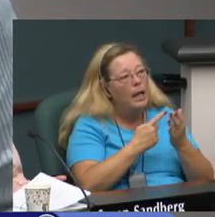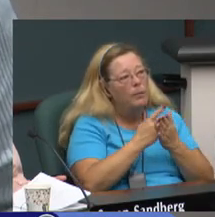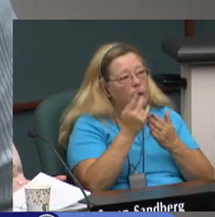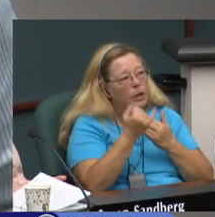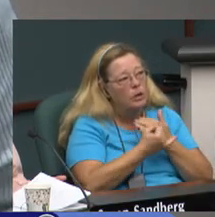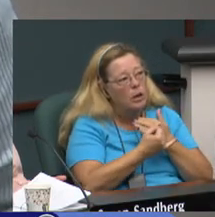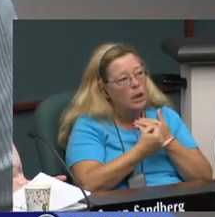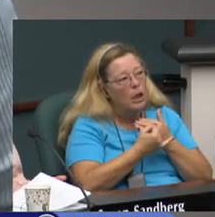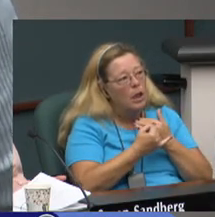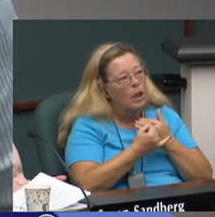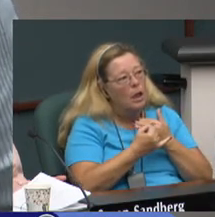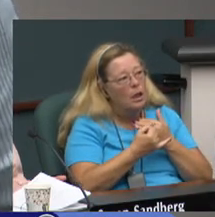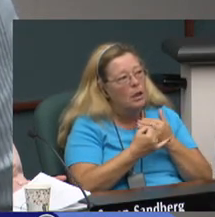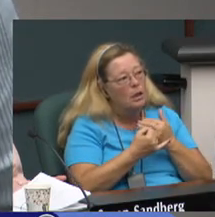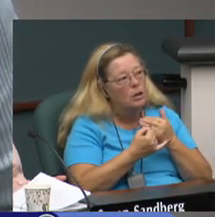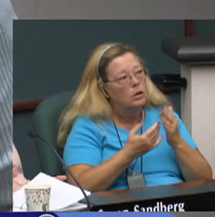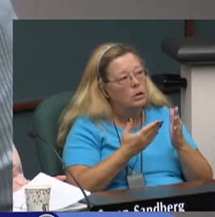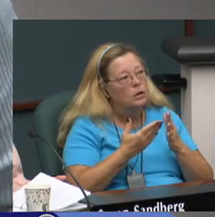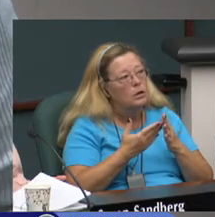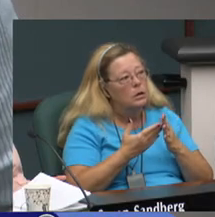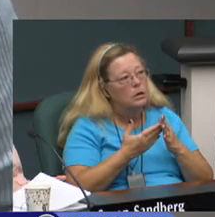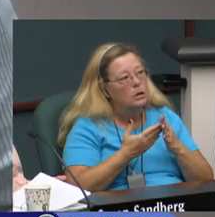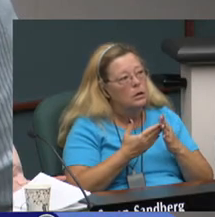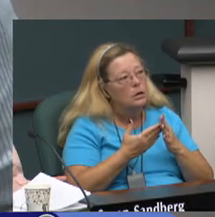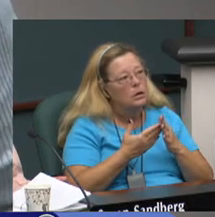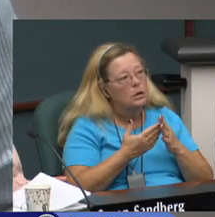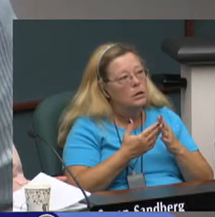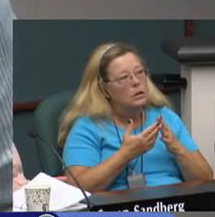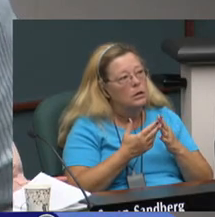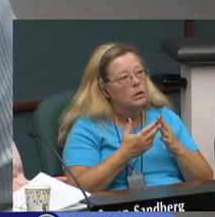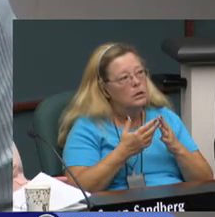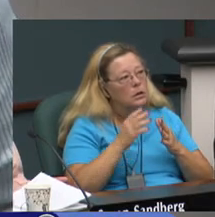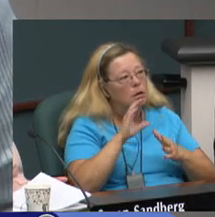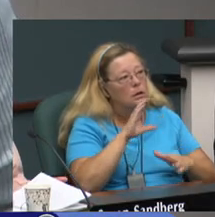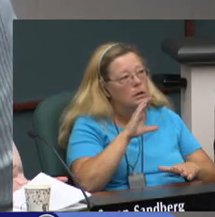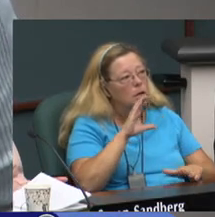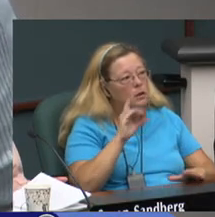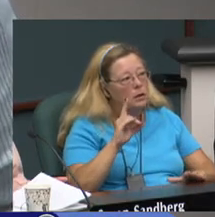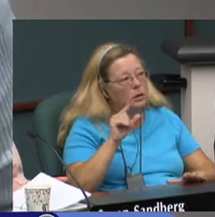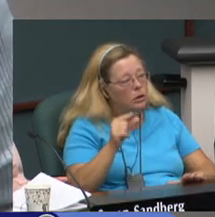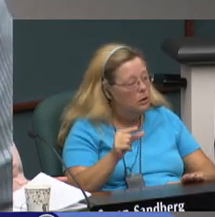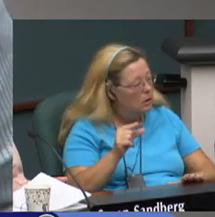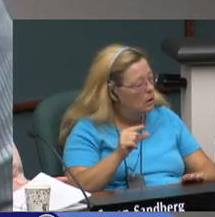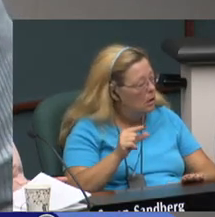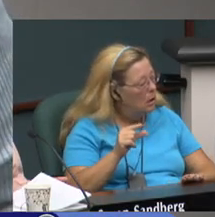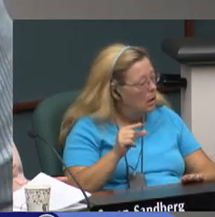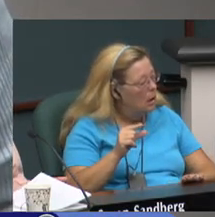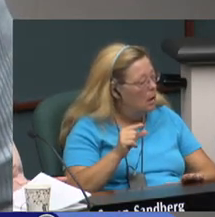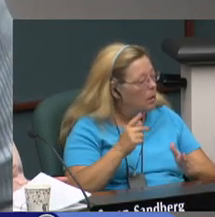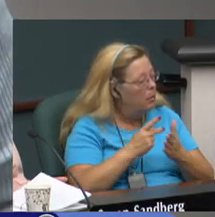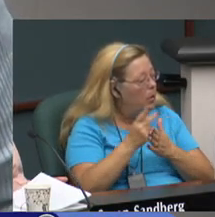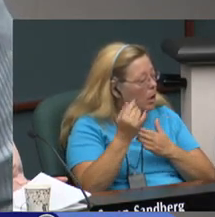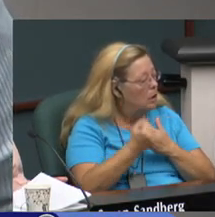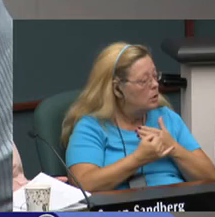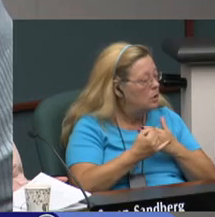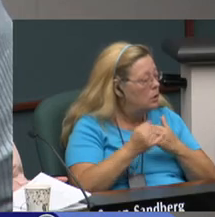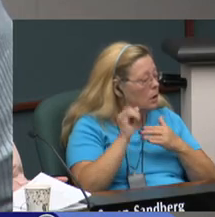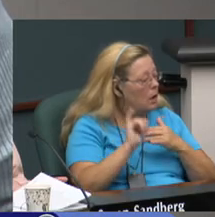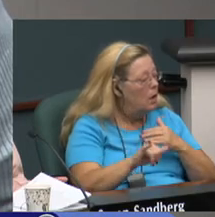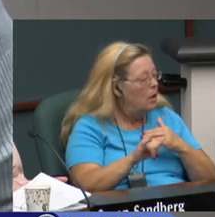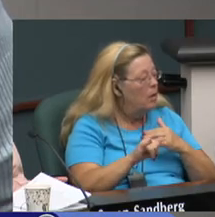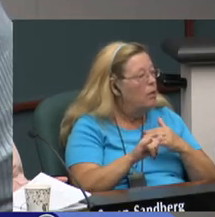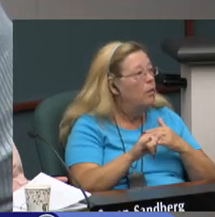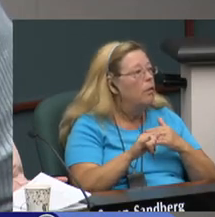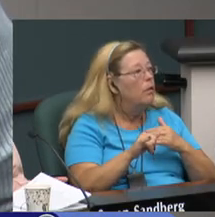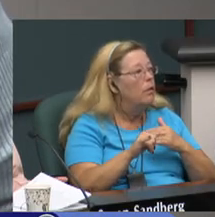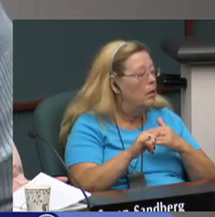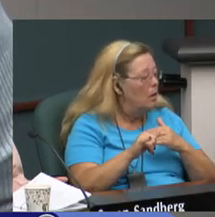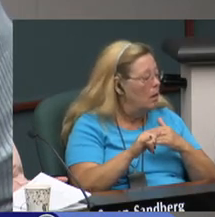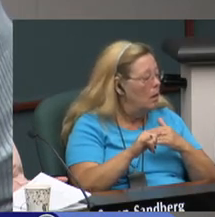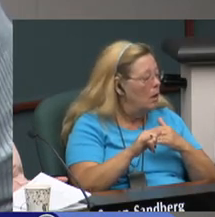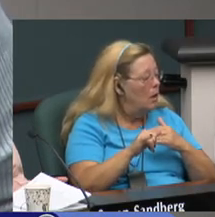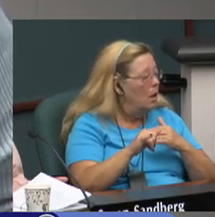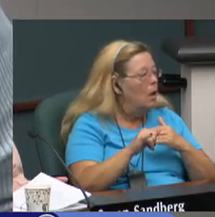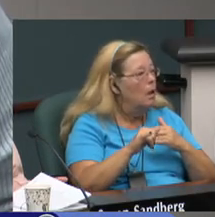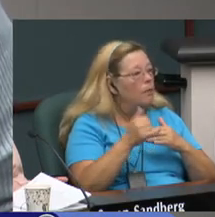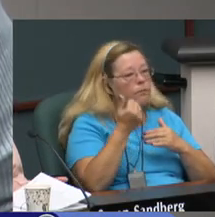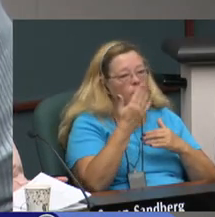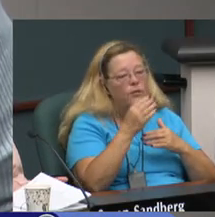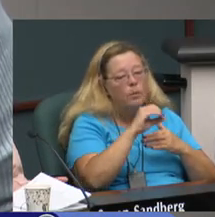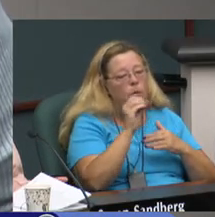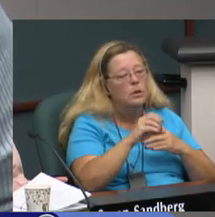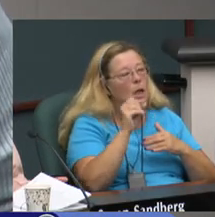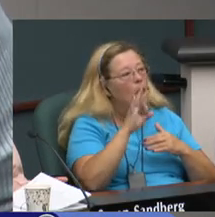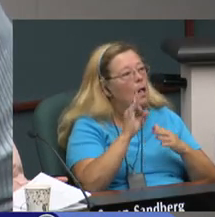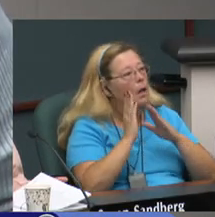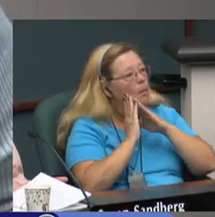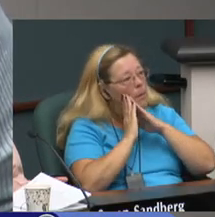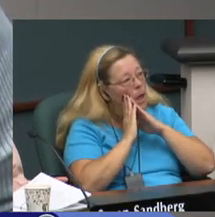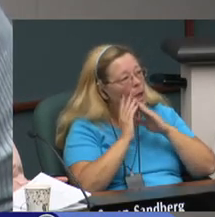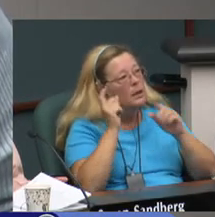the C C D G yeah project that was 15% of the beds times twenty thousand dollars